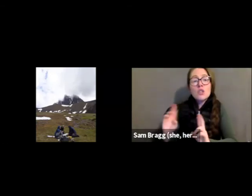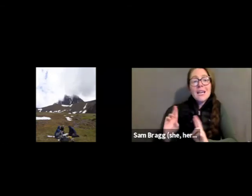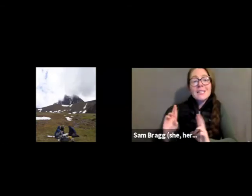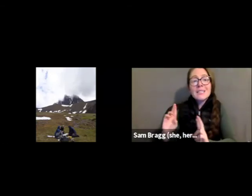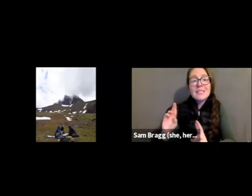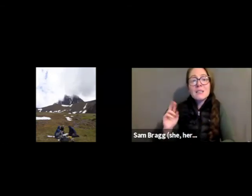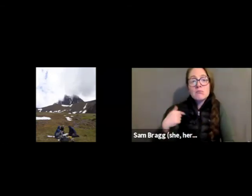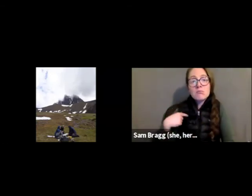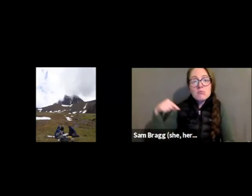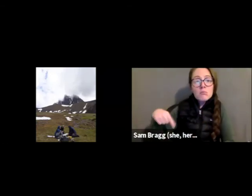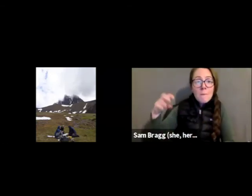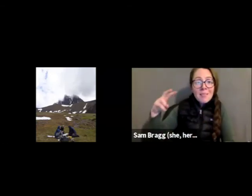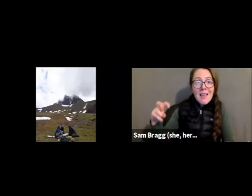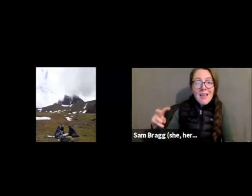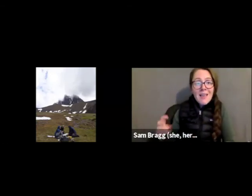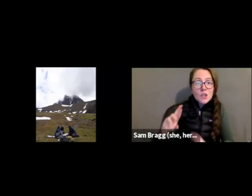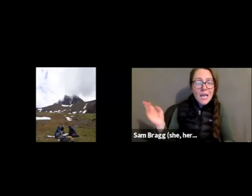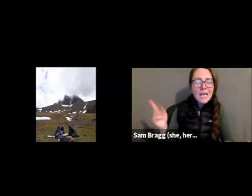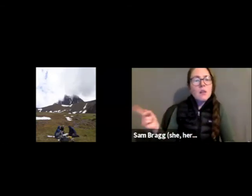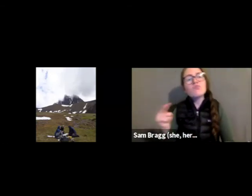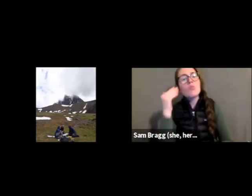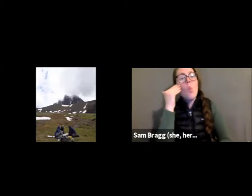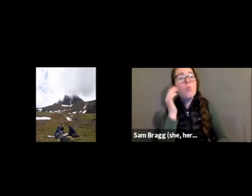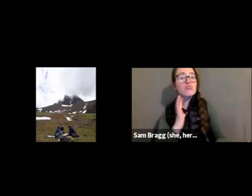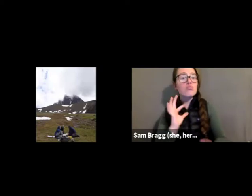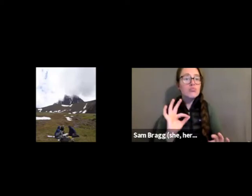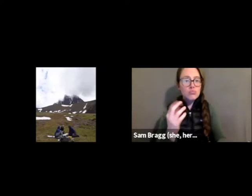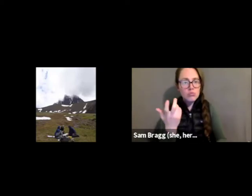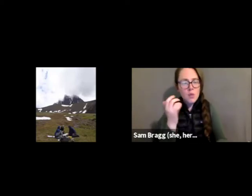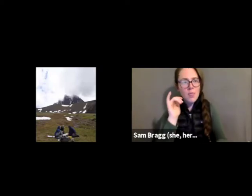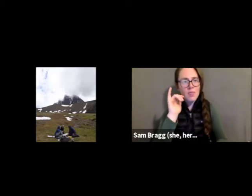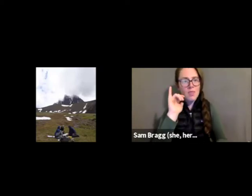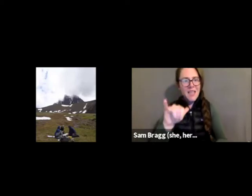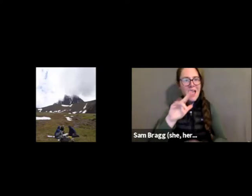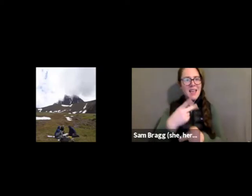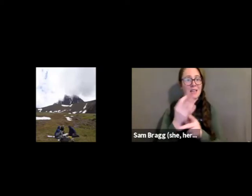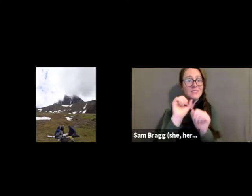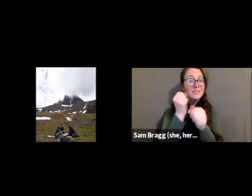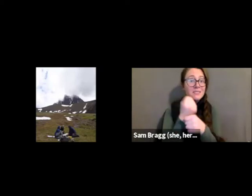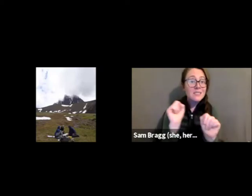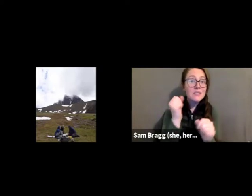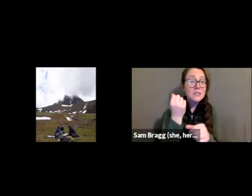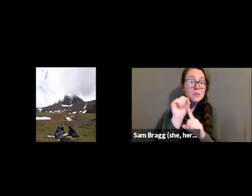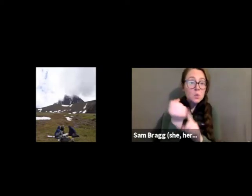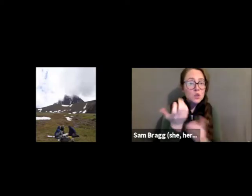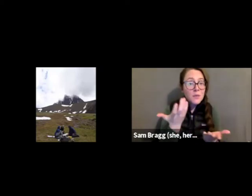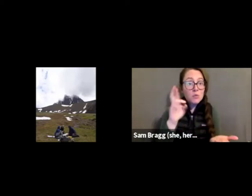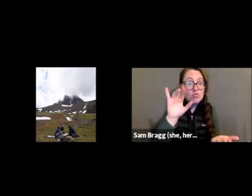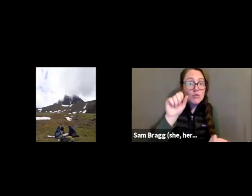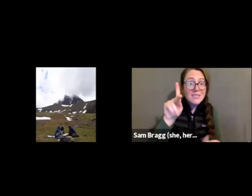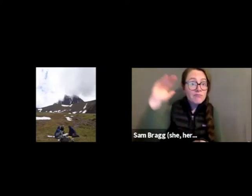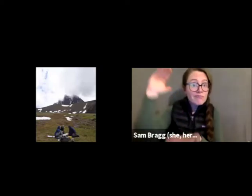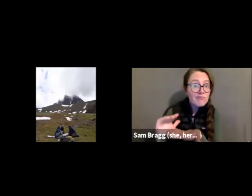from each other having the ability to sign like hey I’m ready to belay ready those situations